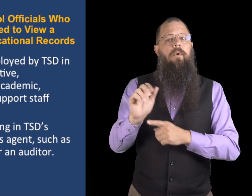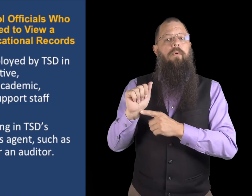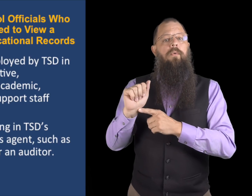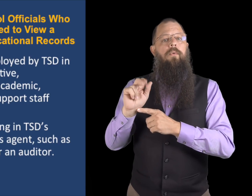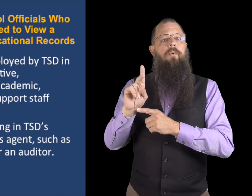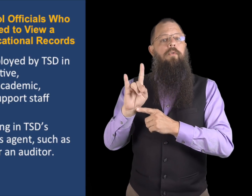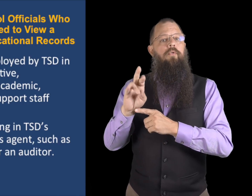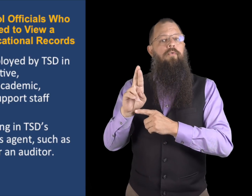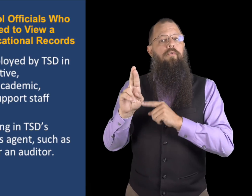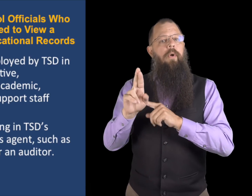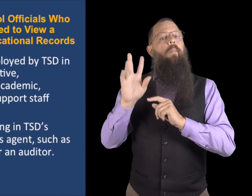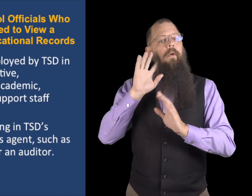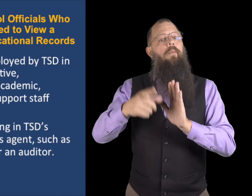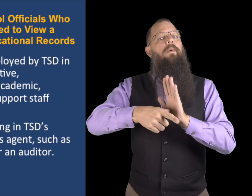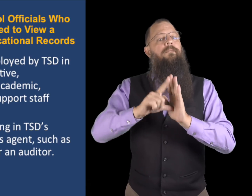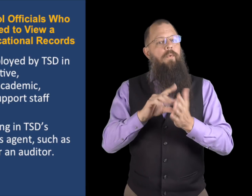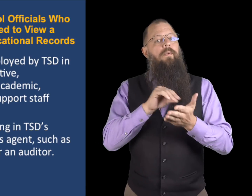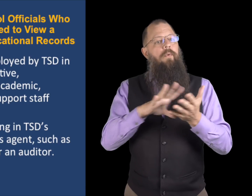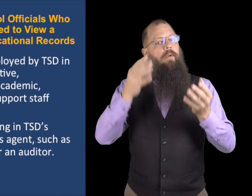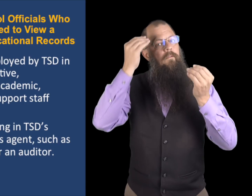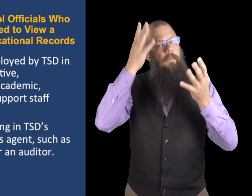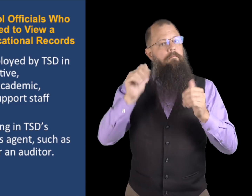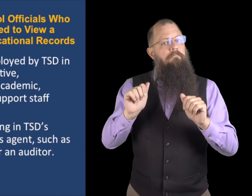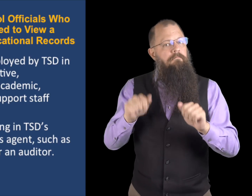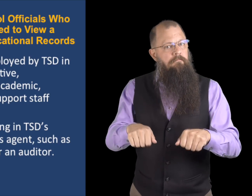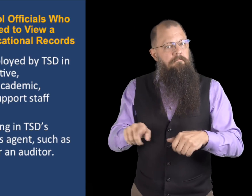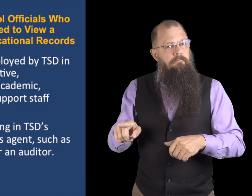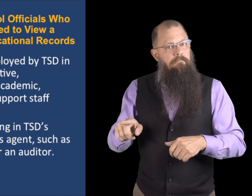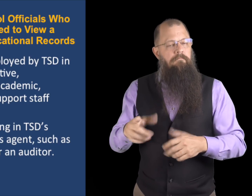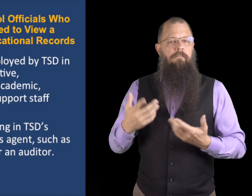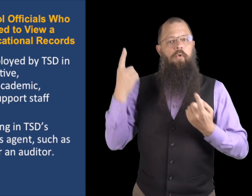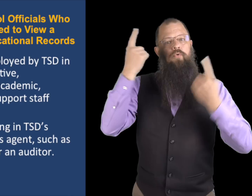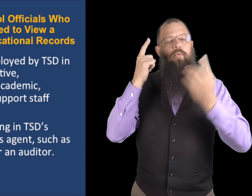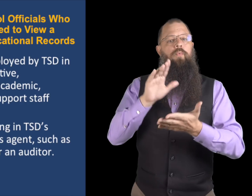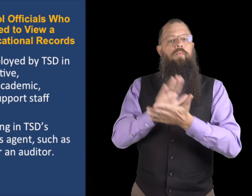its agent including an attorney or an auditor that may be reviewing student